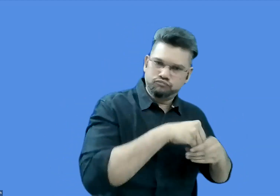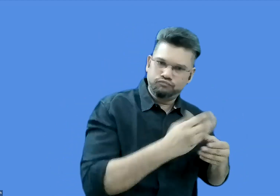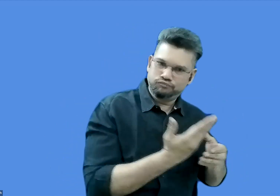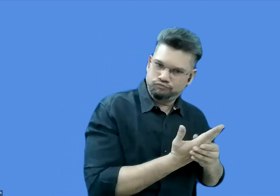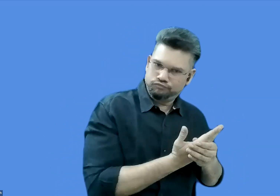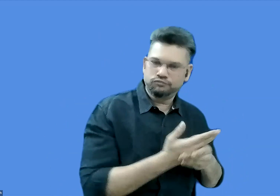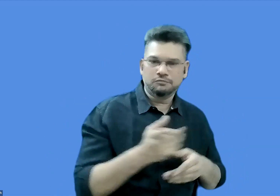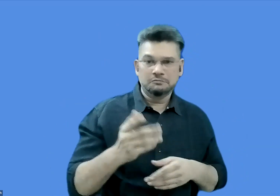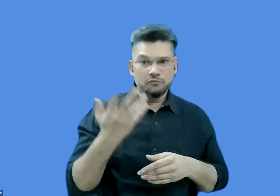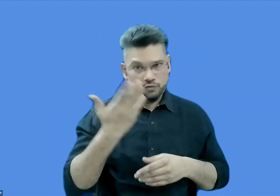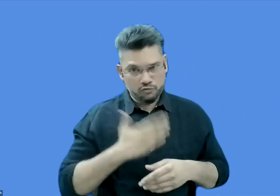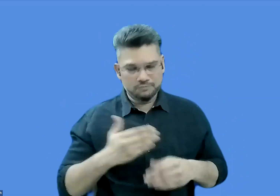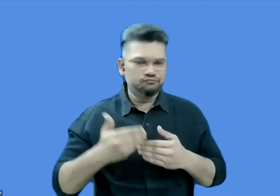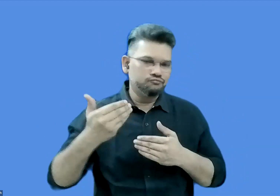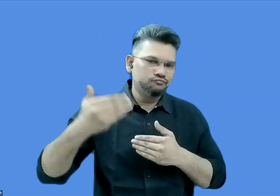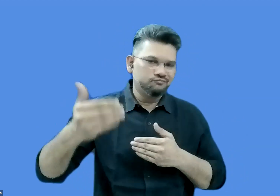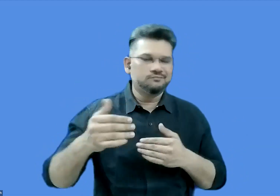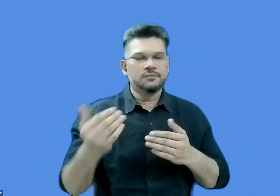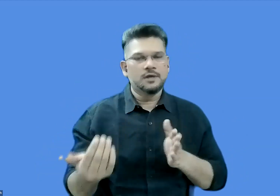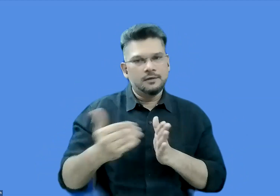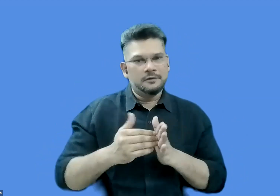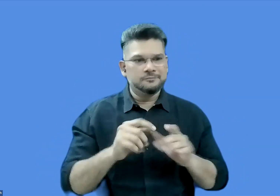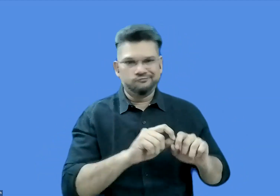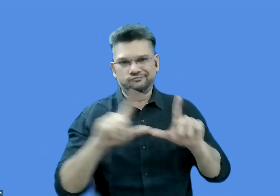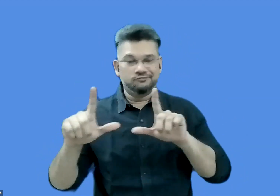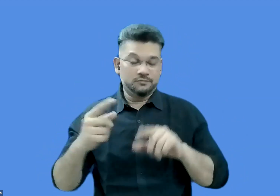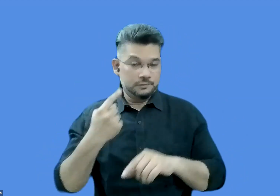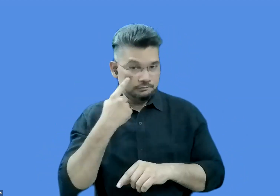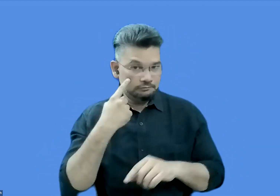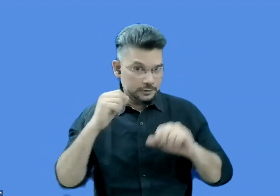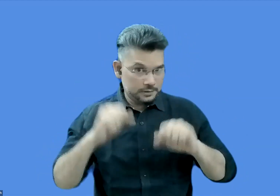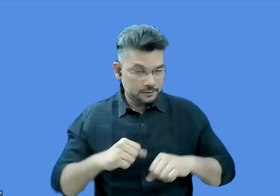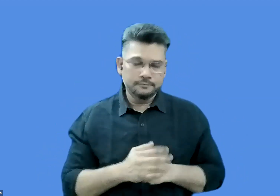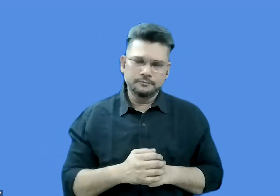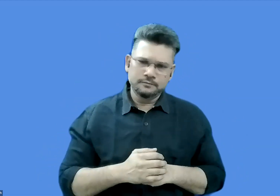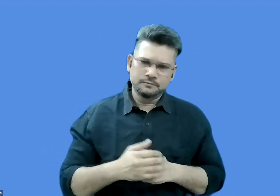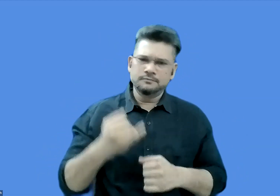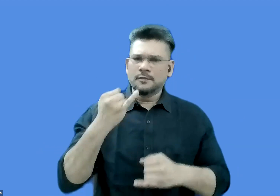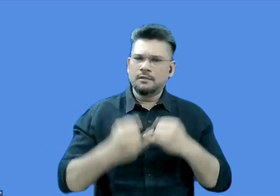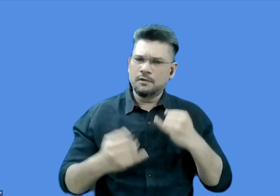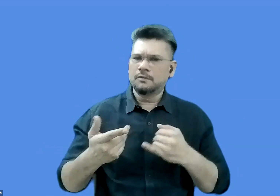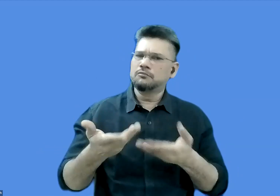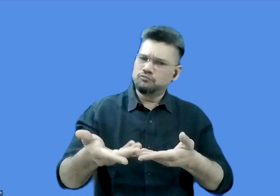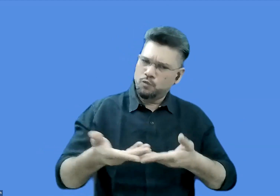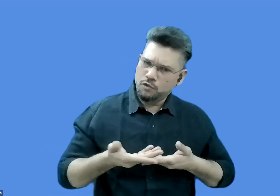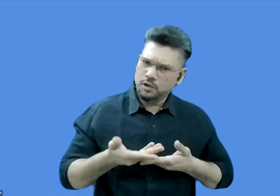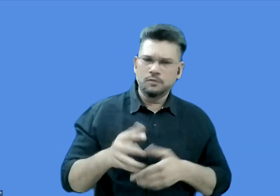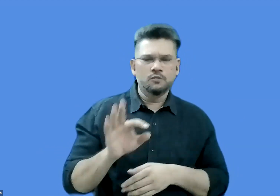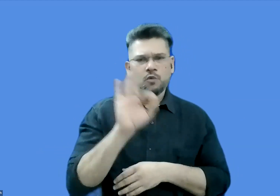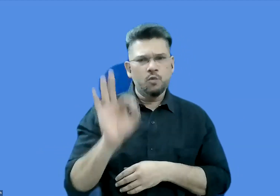recorded, so recording will be available in the coming days. We encourage you, of course, to use a question and